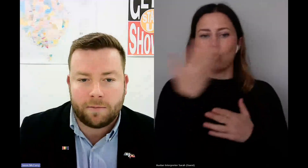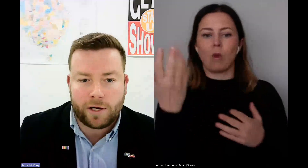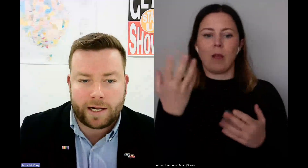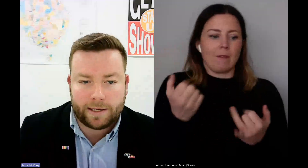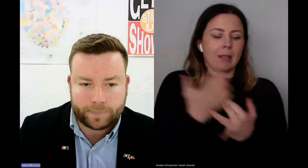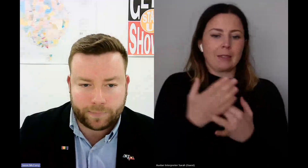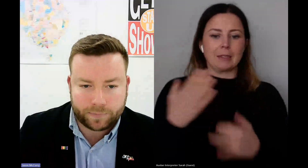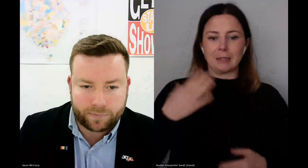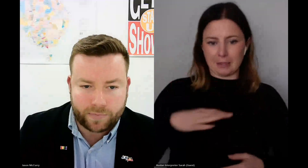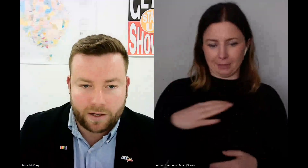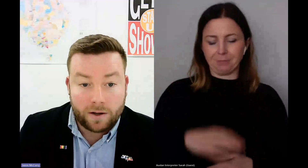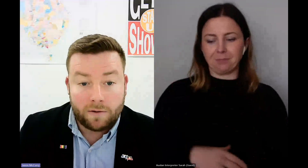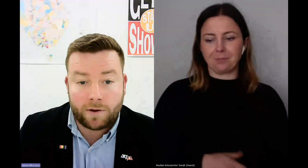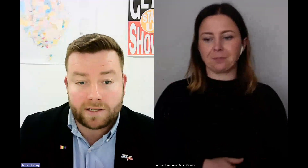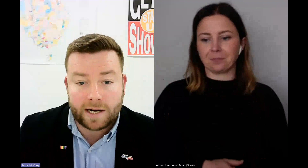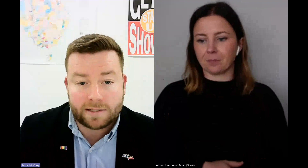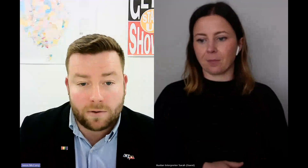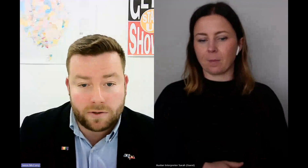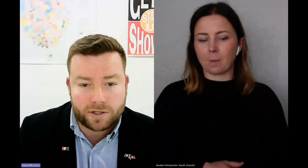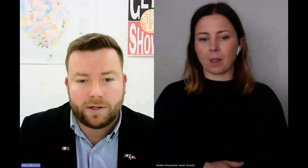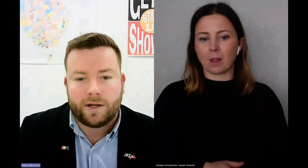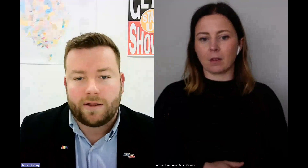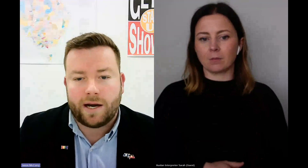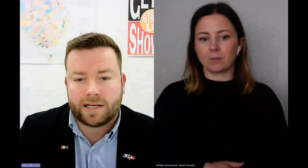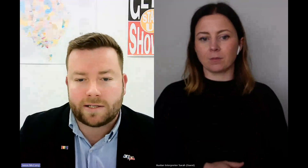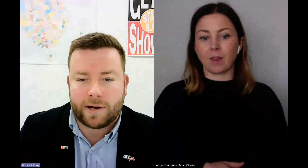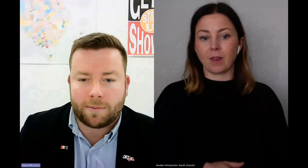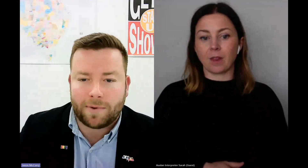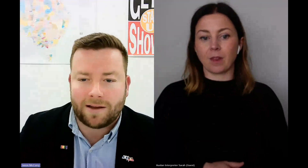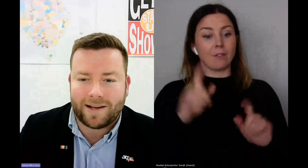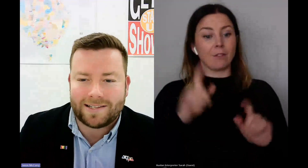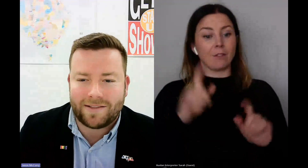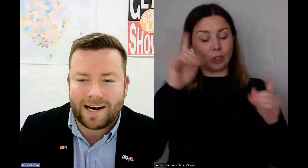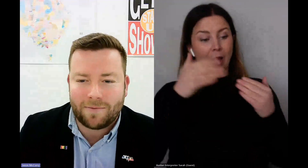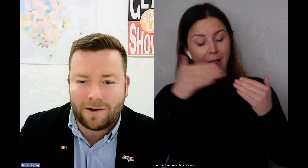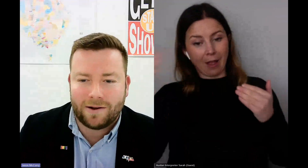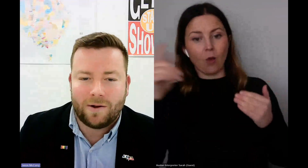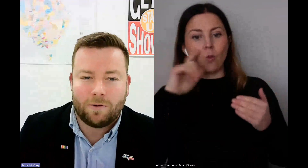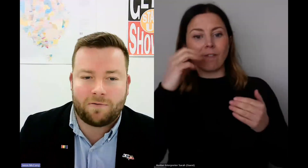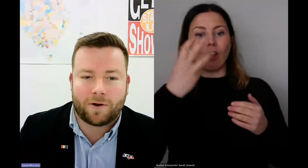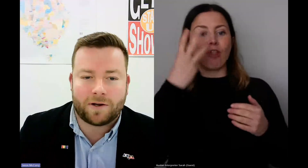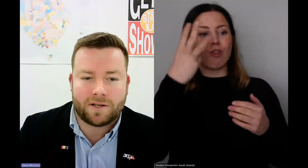the community. Following today's launch the next three upcoming events of the network will focus